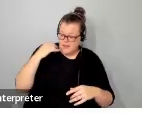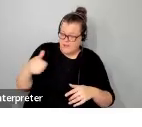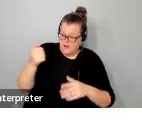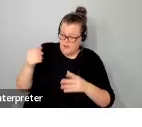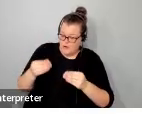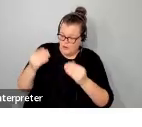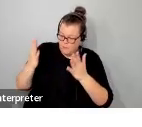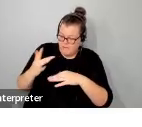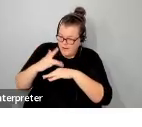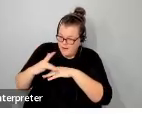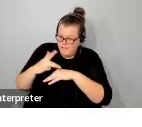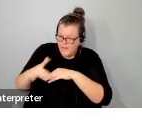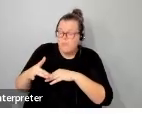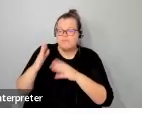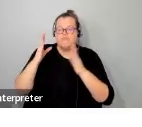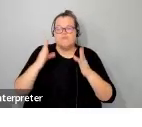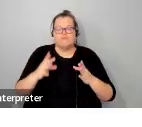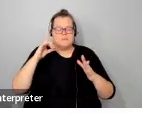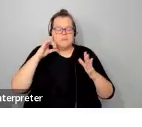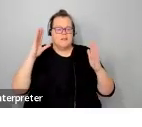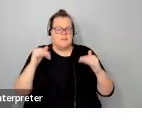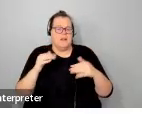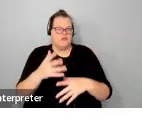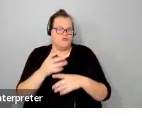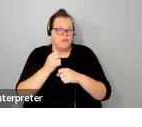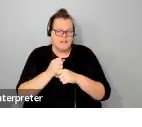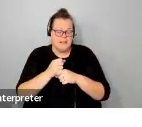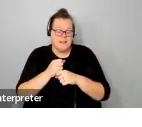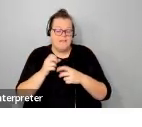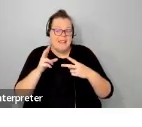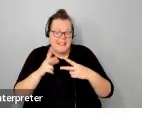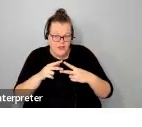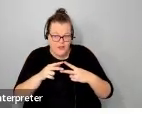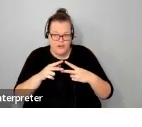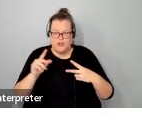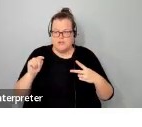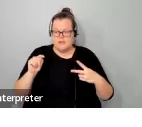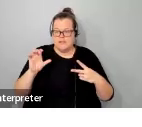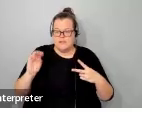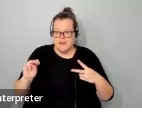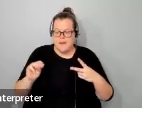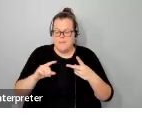the participant will be expected to receive either their TCM or the direct services from a second agency.